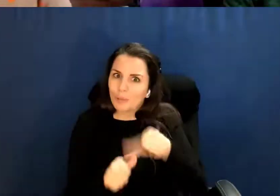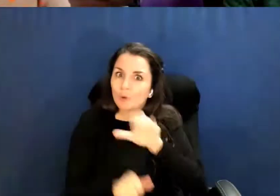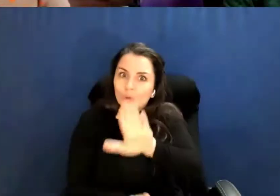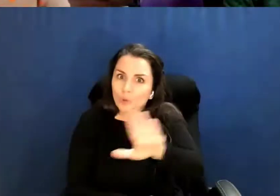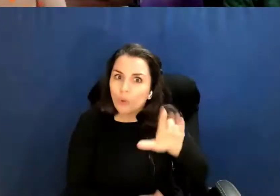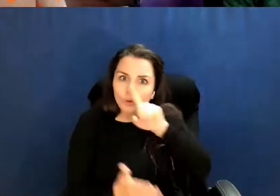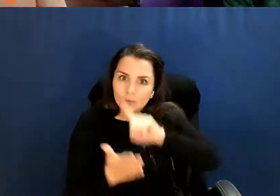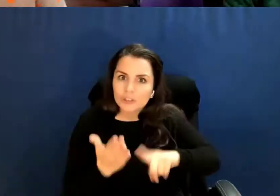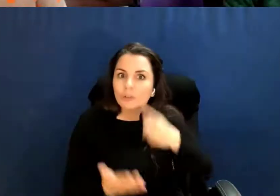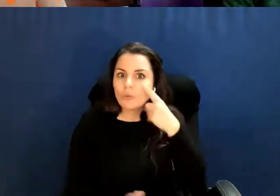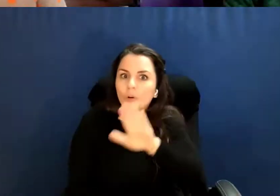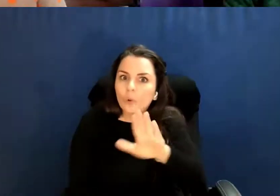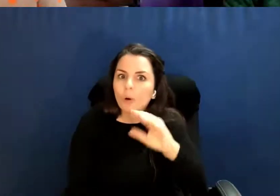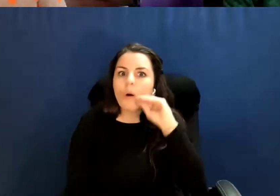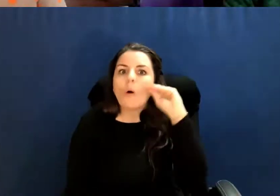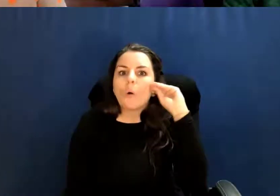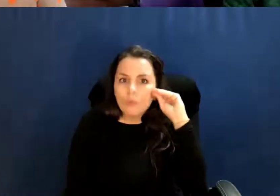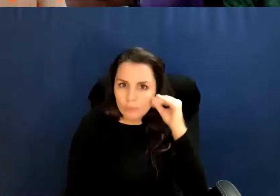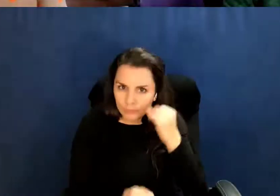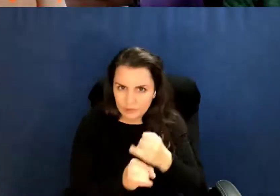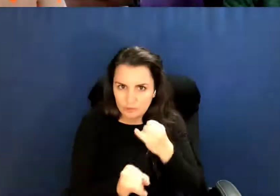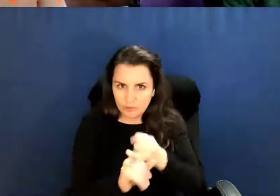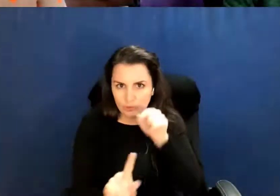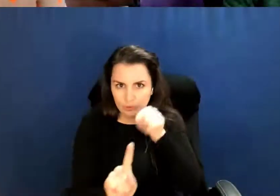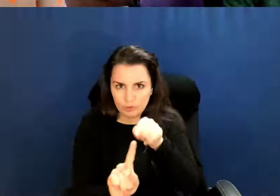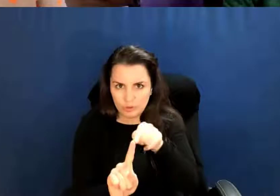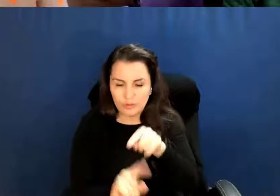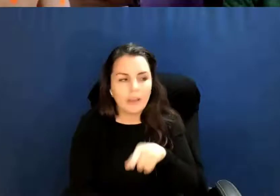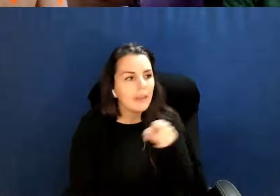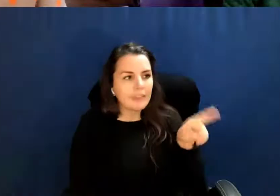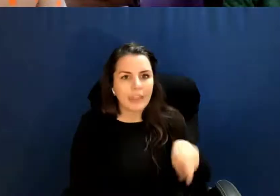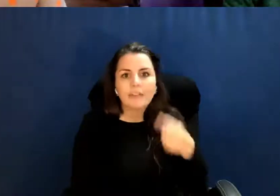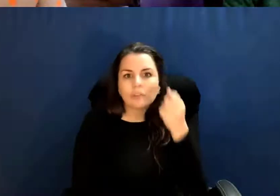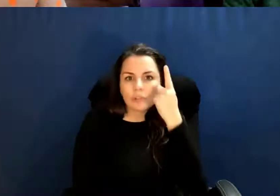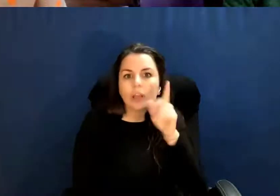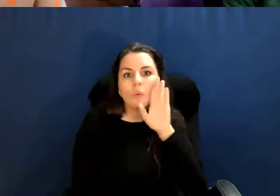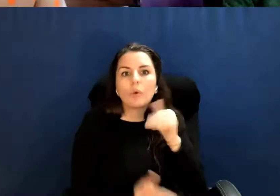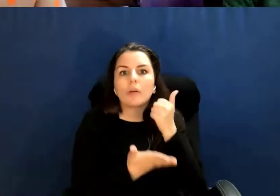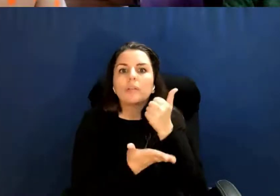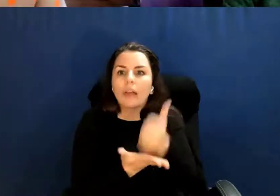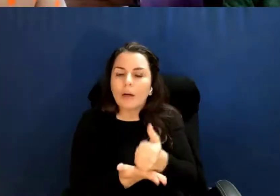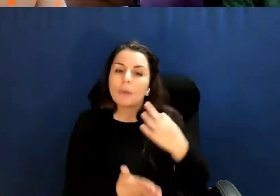because they really still need to understand that this is going to benefit the students at your institution